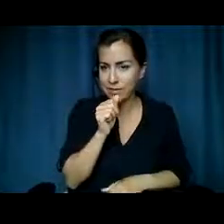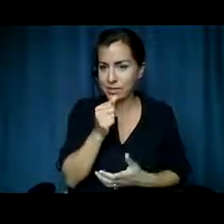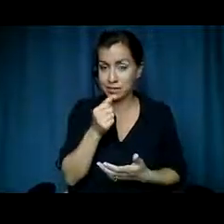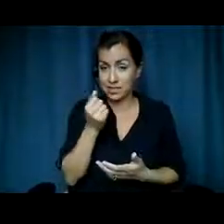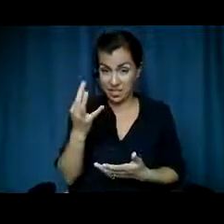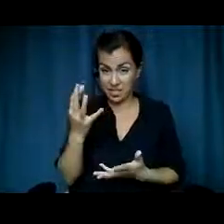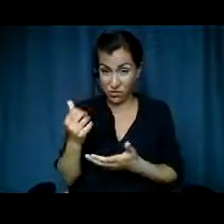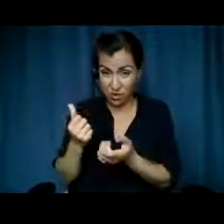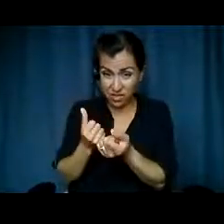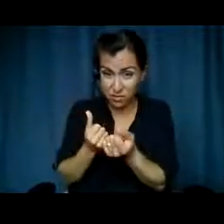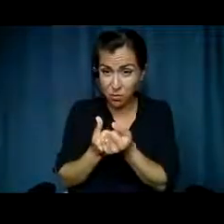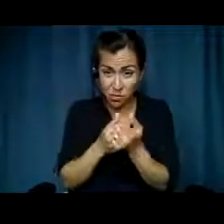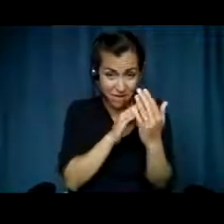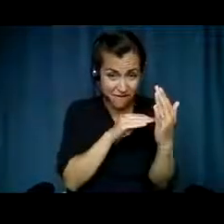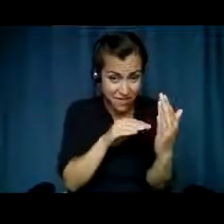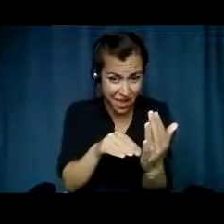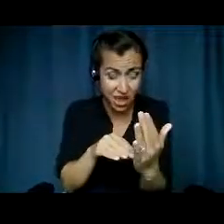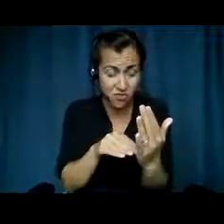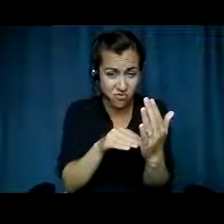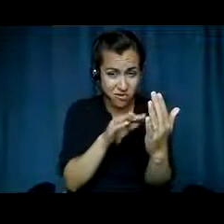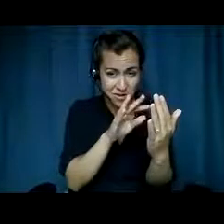as part of the accessible voting process, to